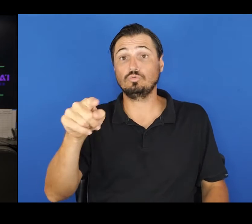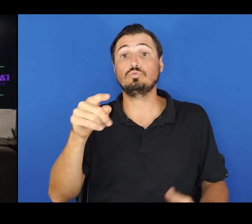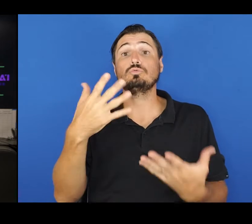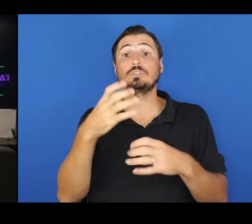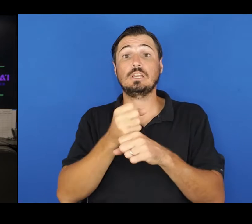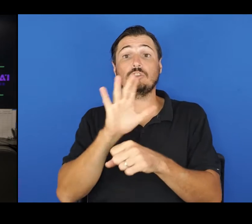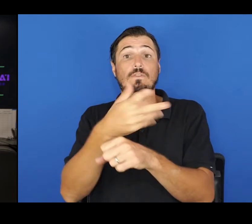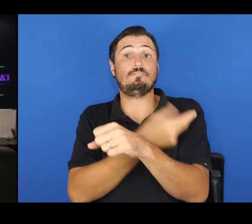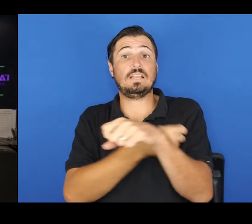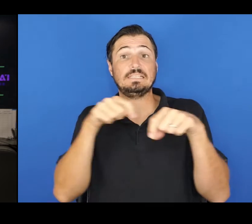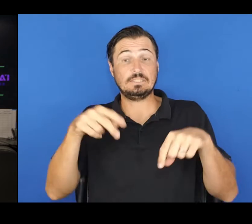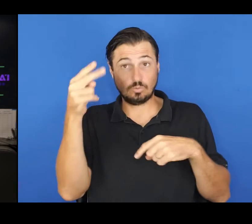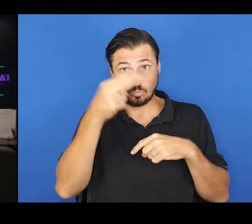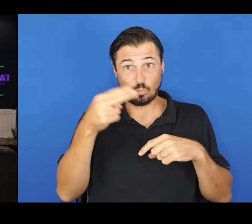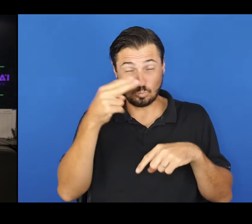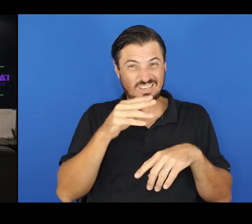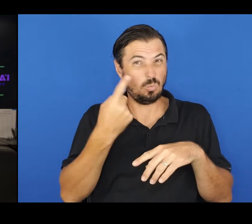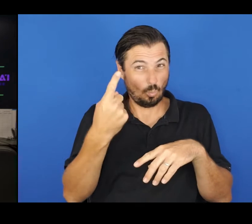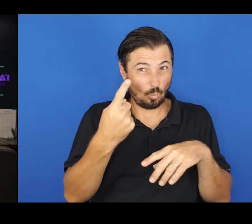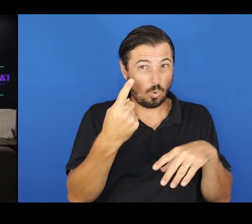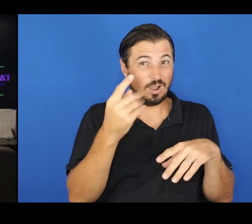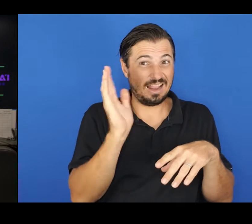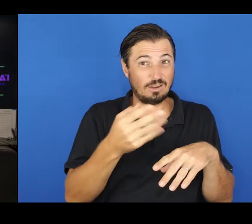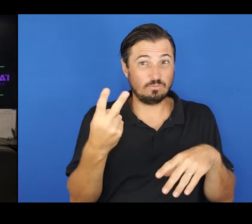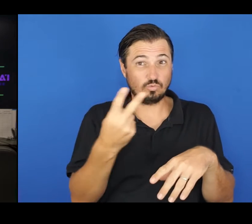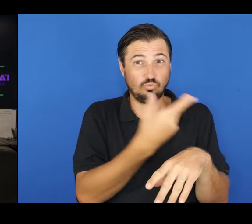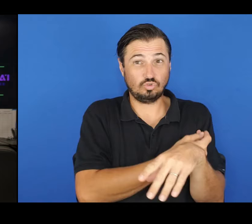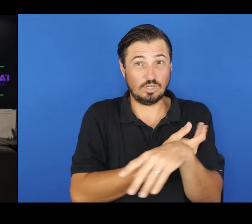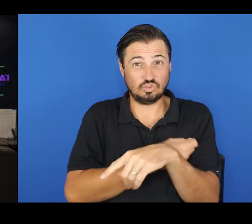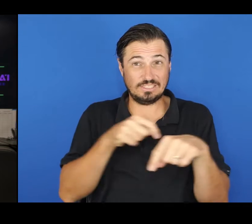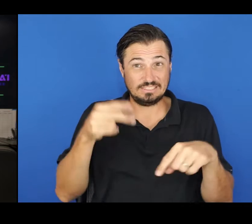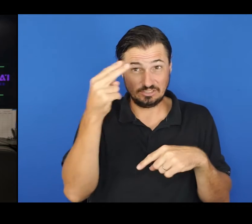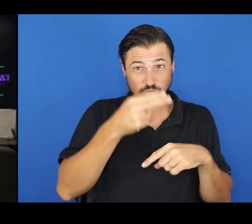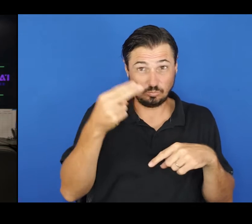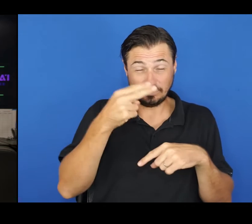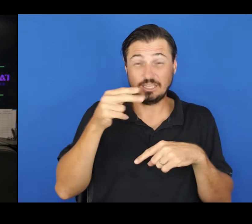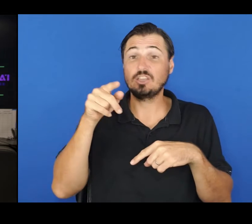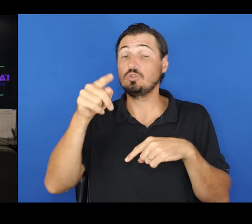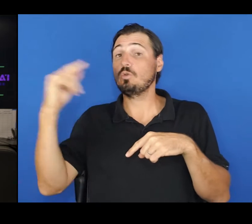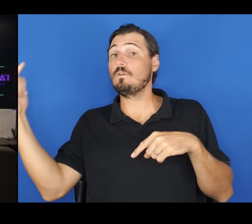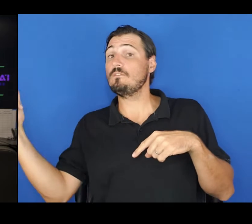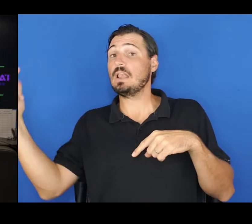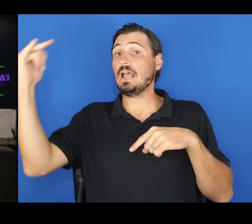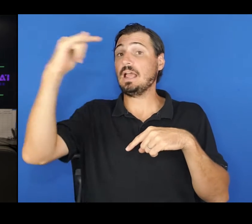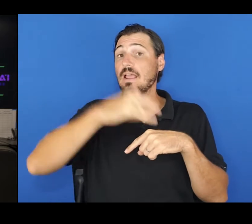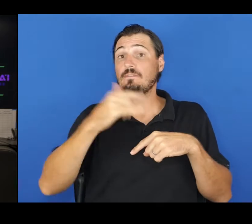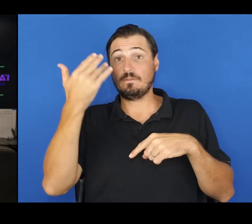vaccination information to the Safe Travels program to be exempt from the Transpacific travel quarantine